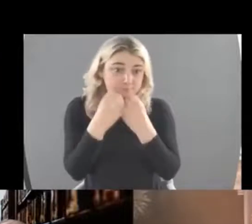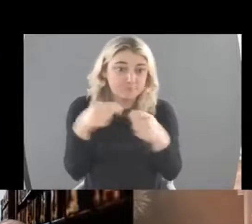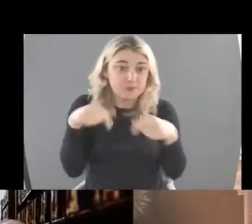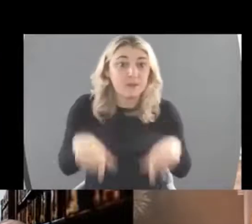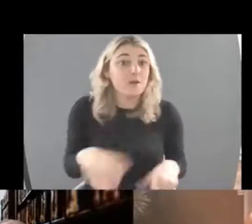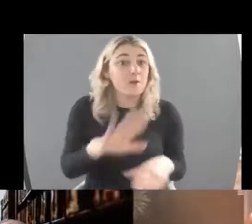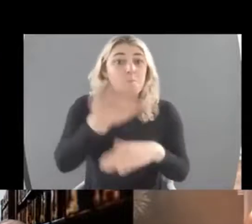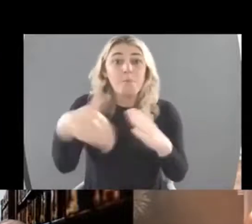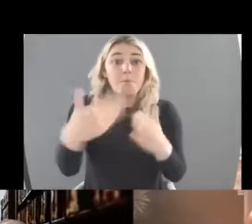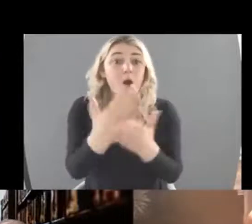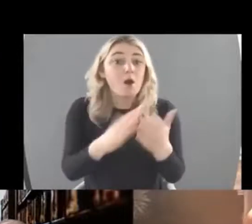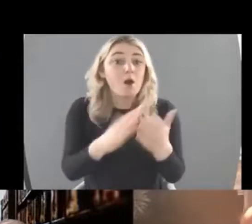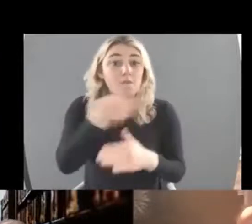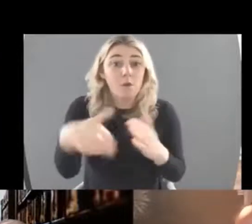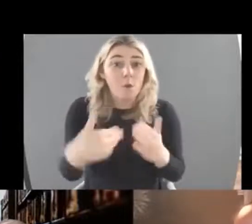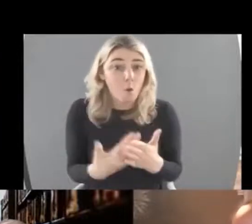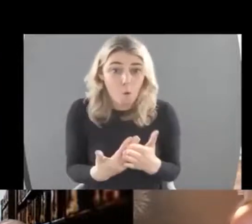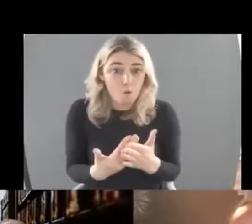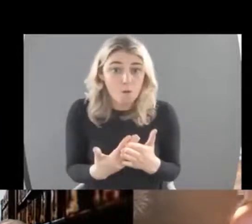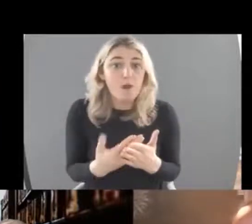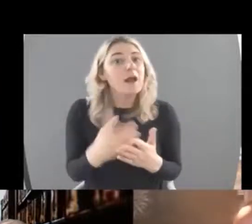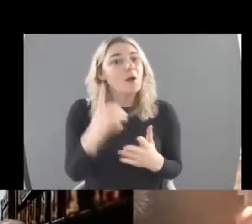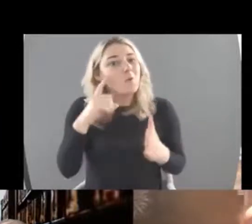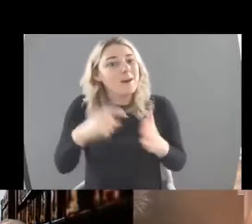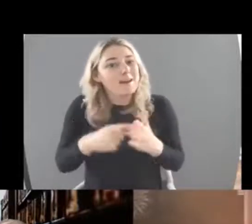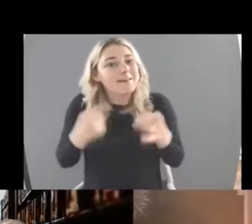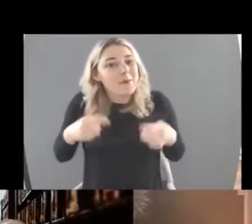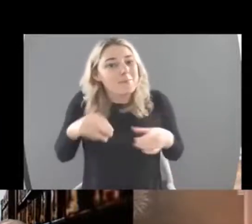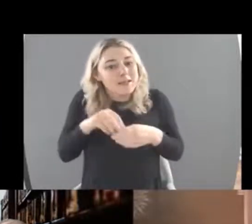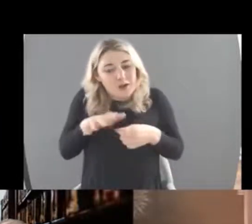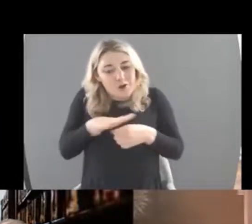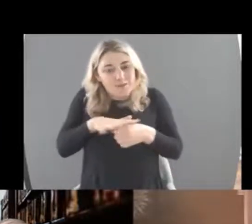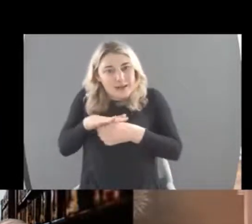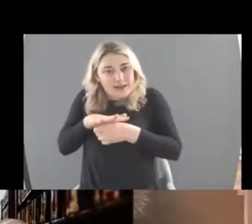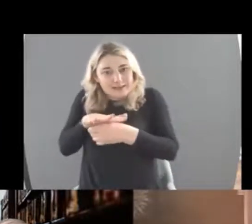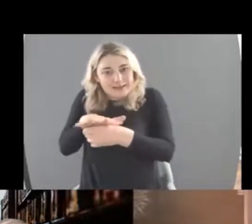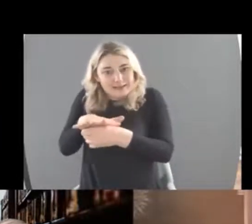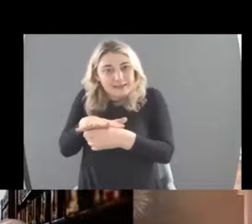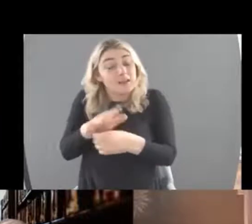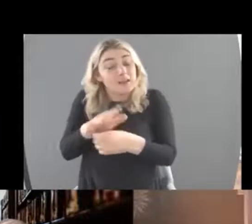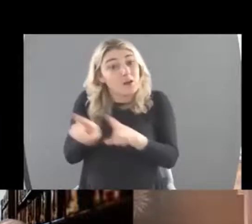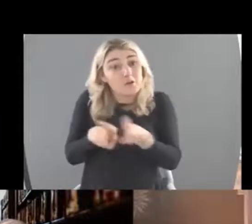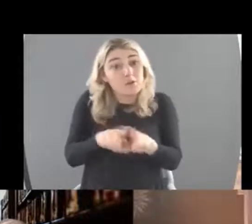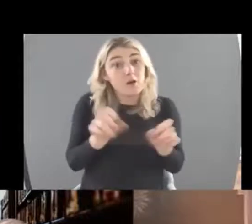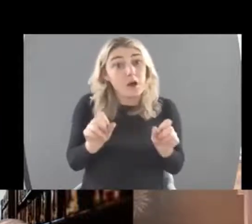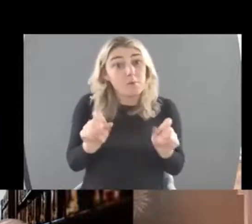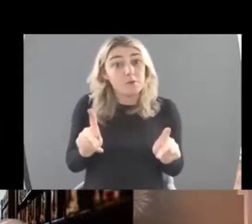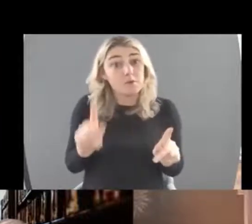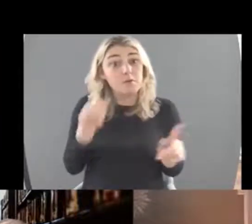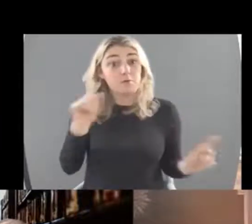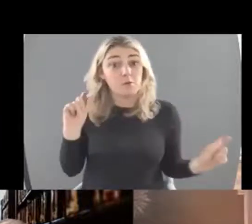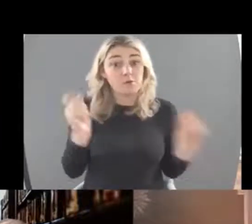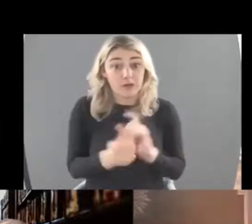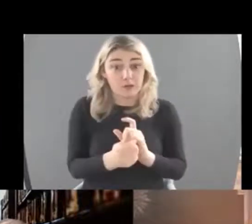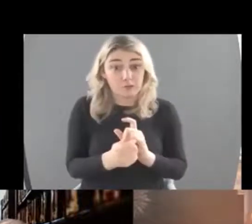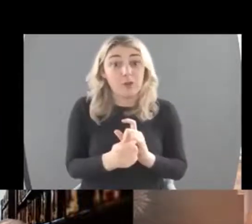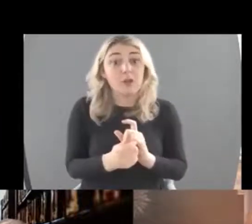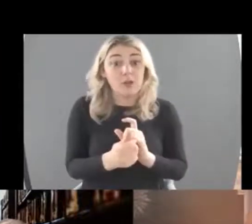recognizing that happening in our spaces, that there's also opportunity for change, right? So once we have data and you create